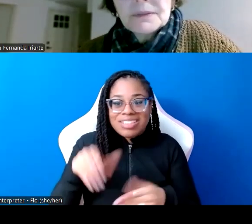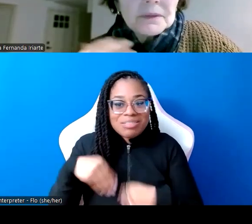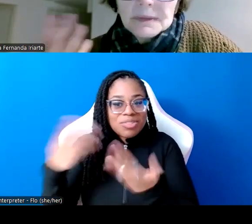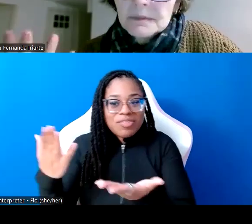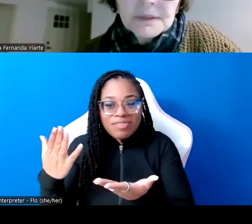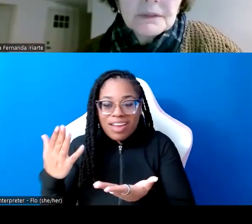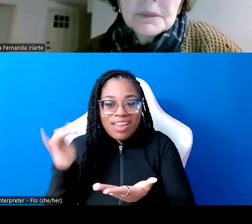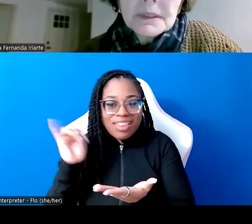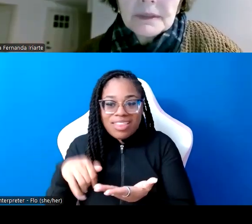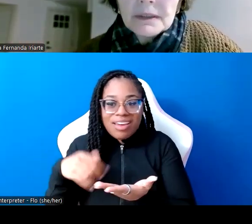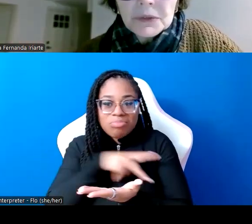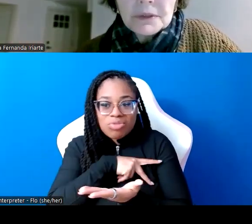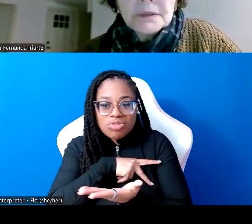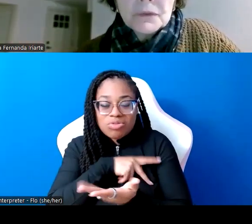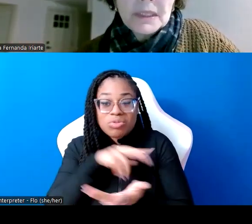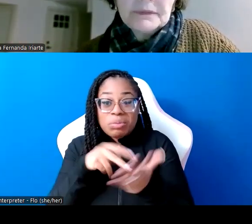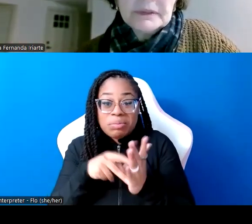So that son must have been on the Alternative waiver.